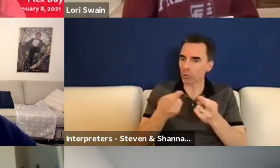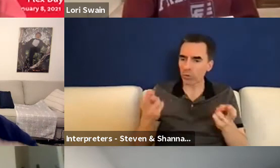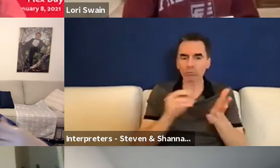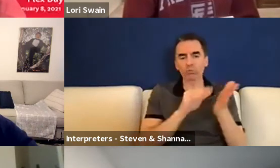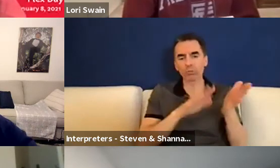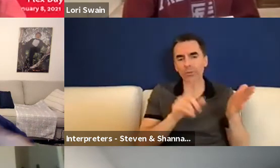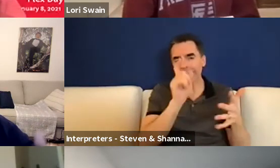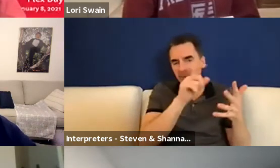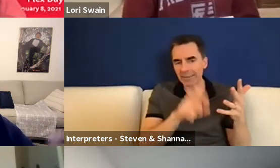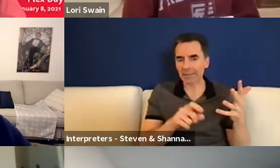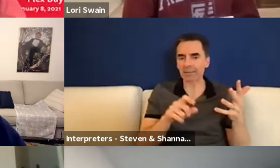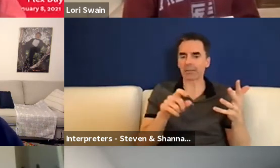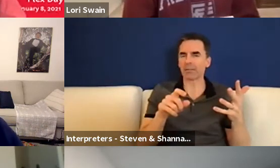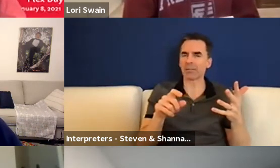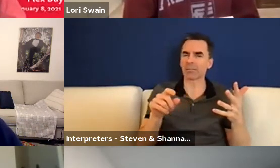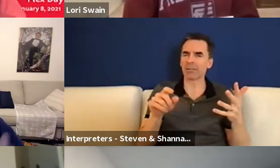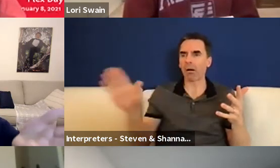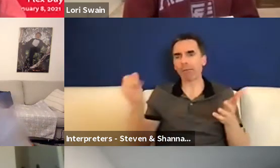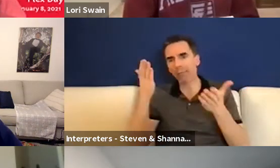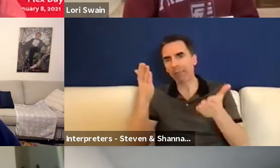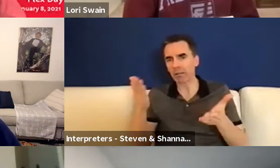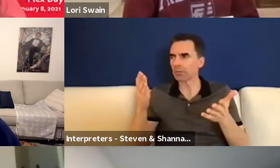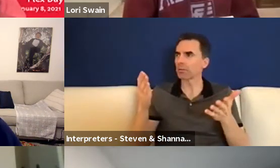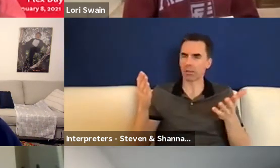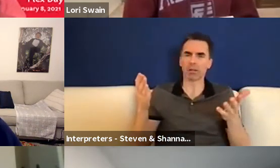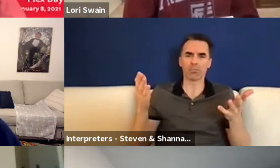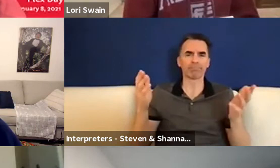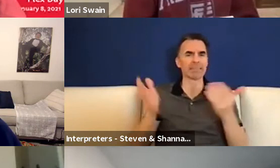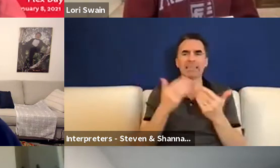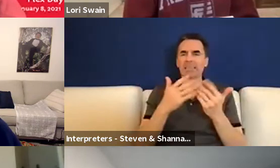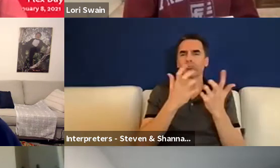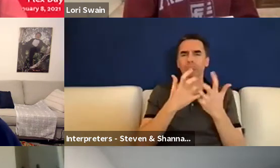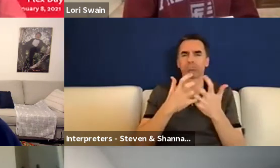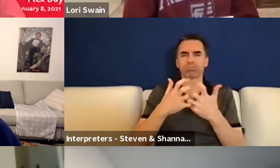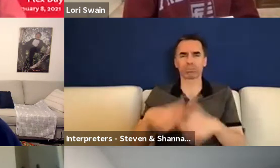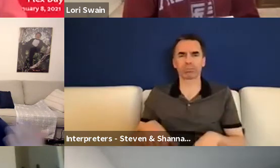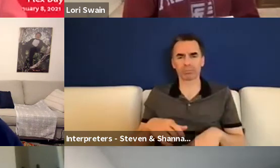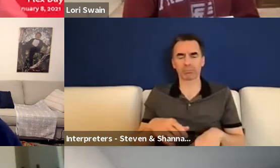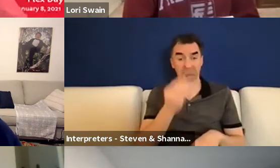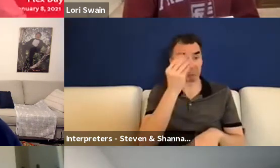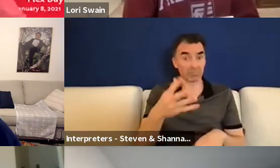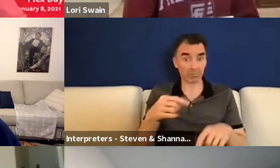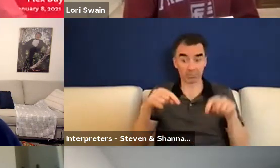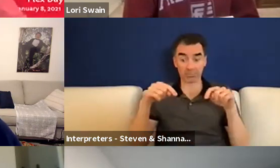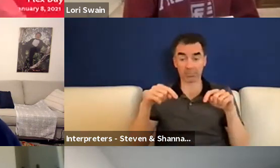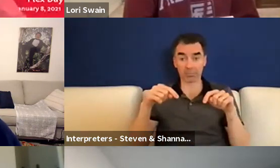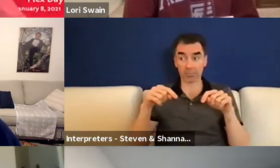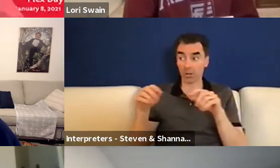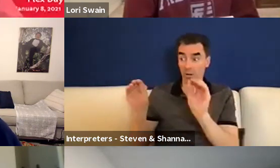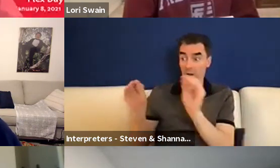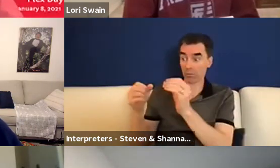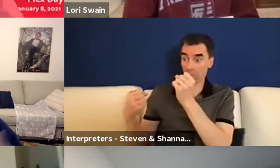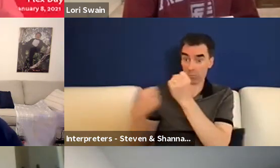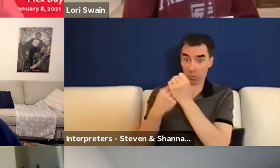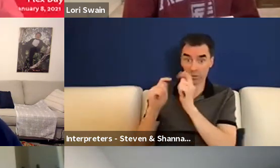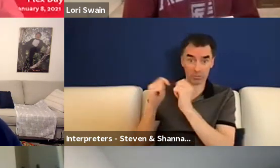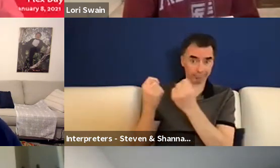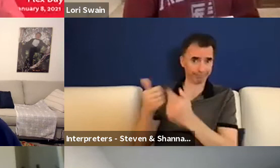recommendations, and blah, blah, blah, blah. And we do we have a wonderful office, office support team that is always listening to us